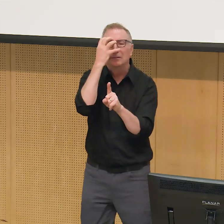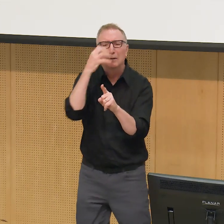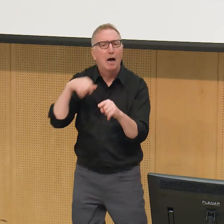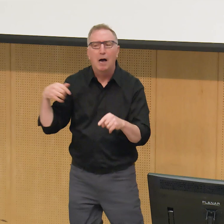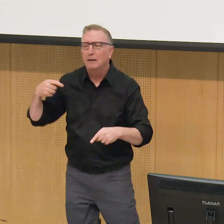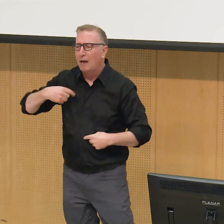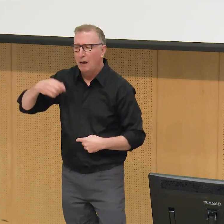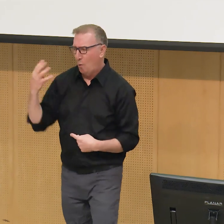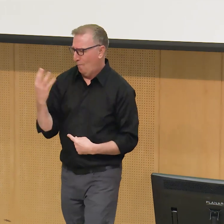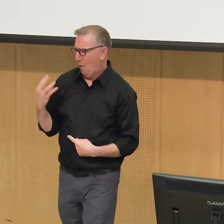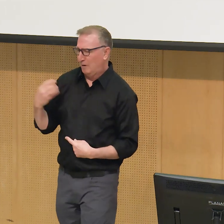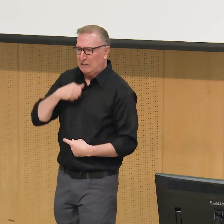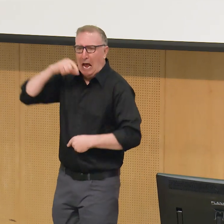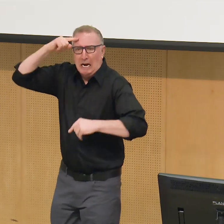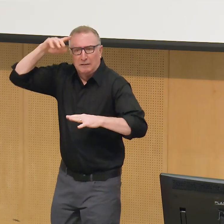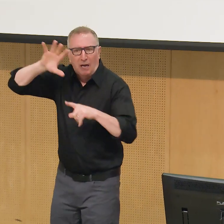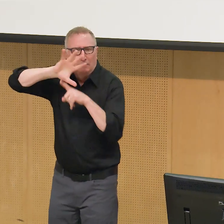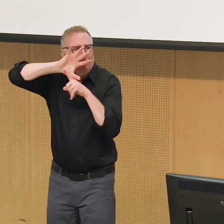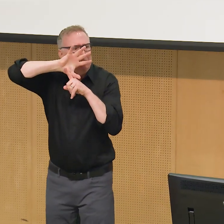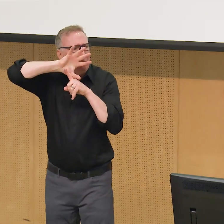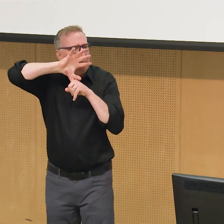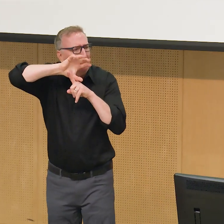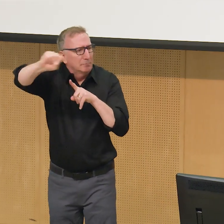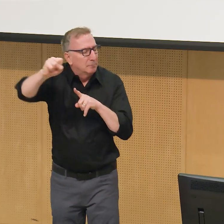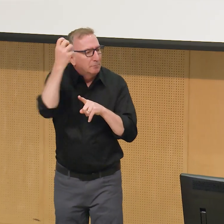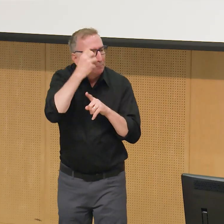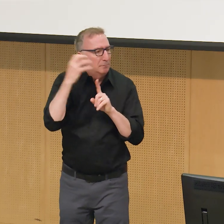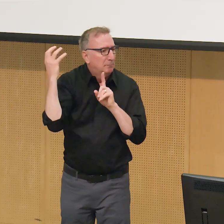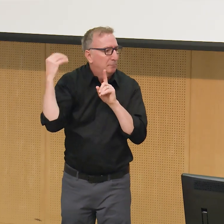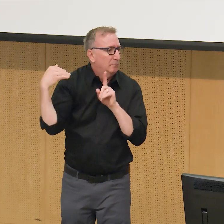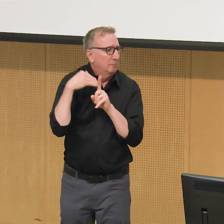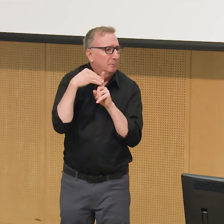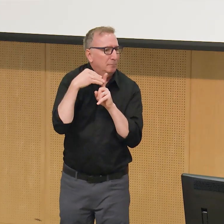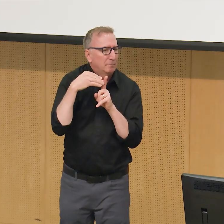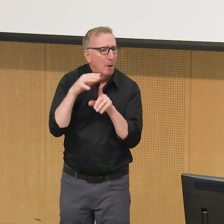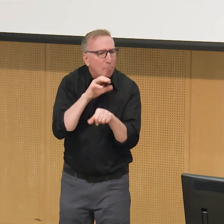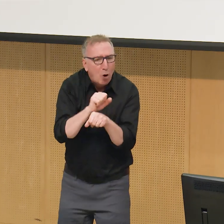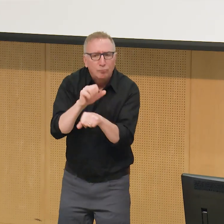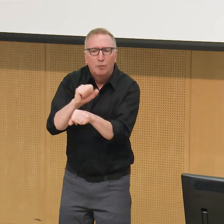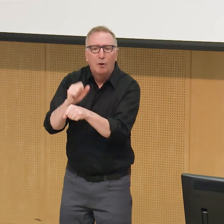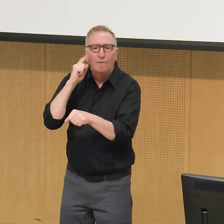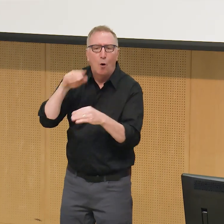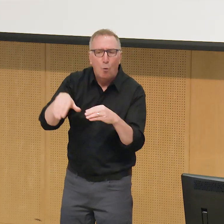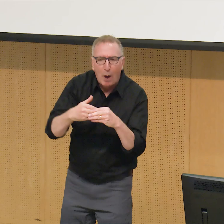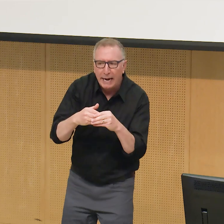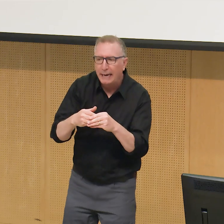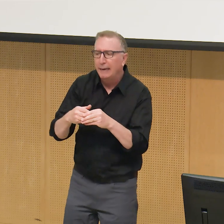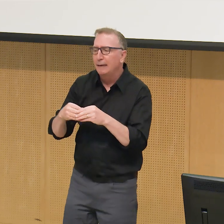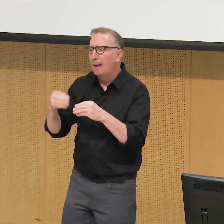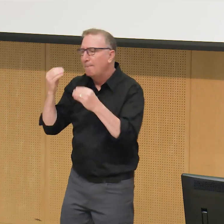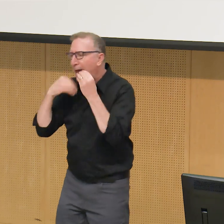We were popular. We didn't expect it to take off as much as it did, but people would book us for weddings,